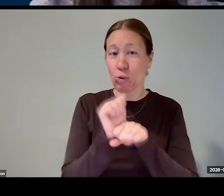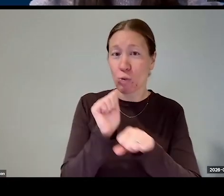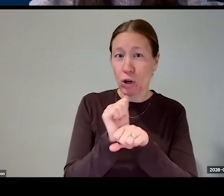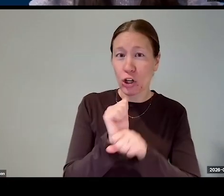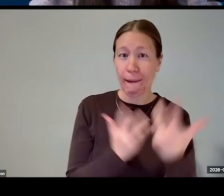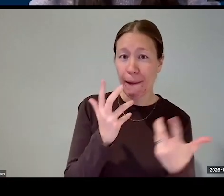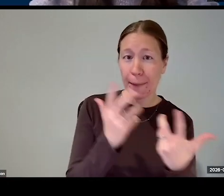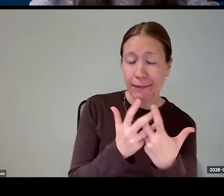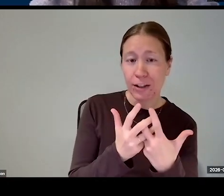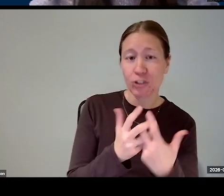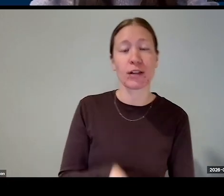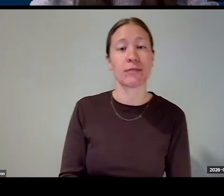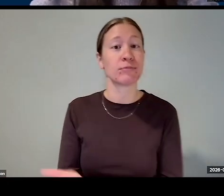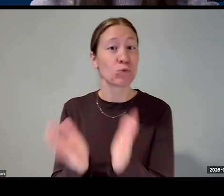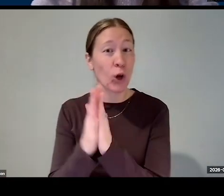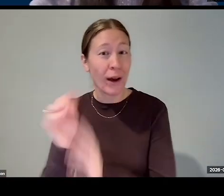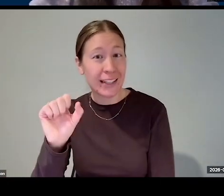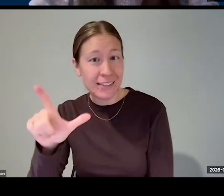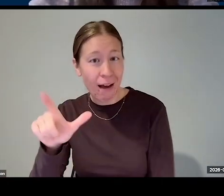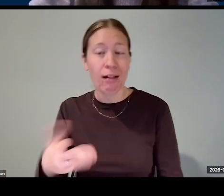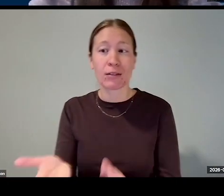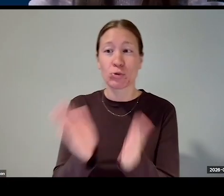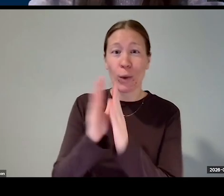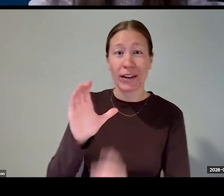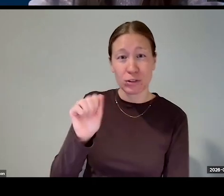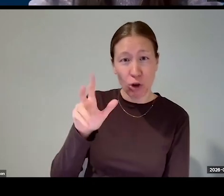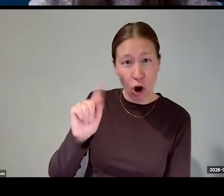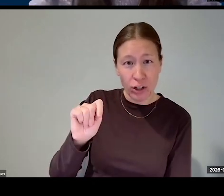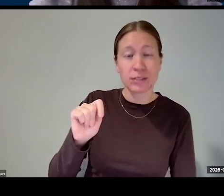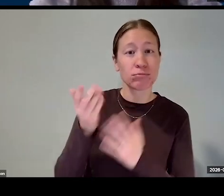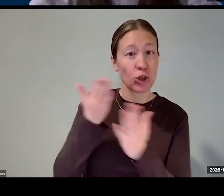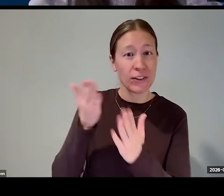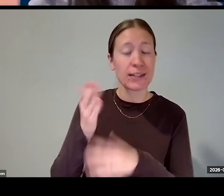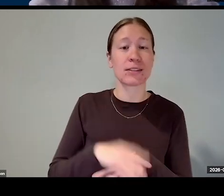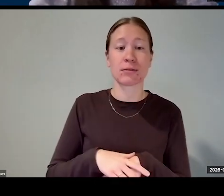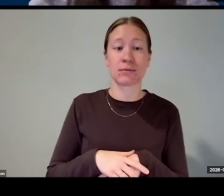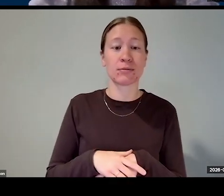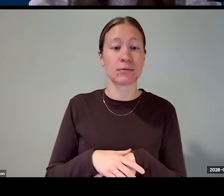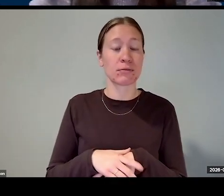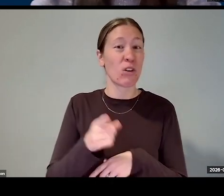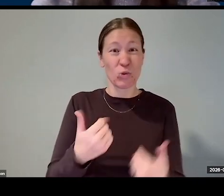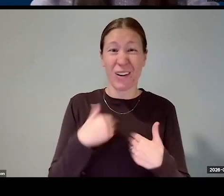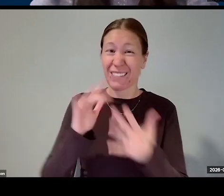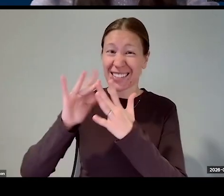if you need ASL or CART services for an event. If you have digital accessibility questions,